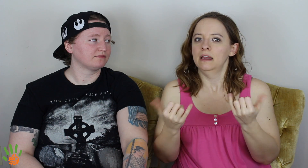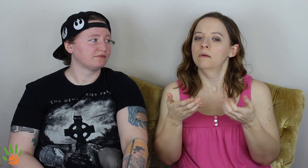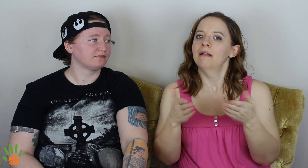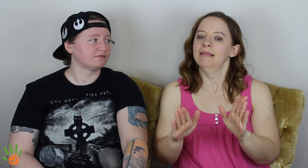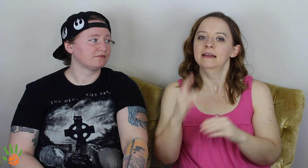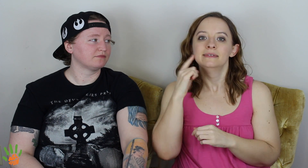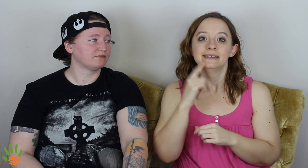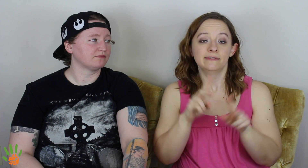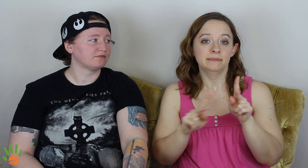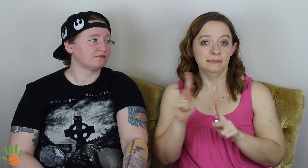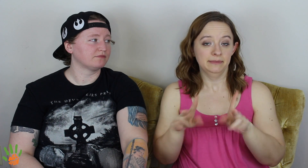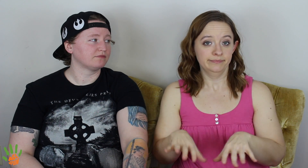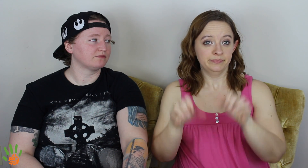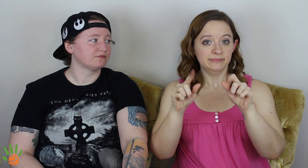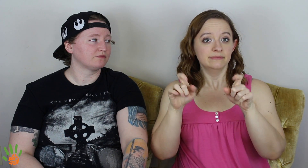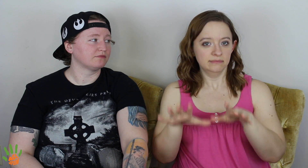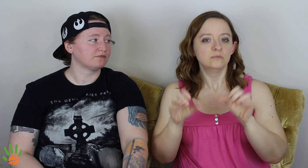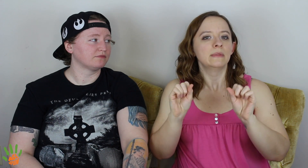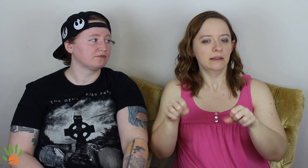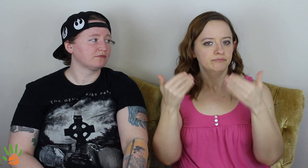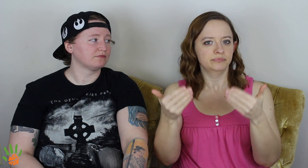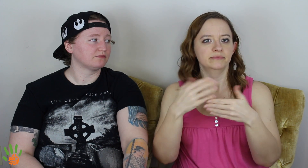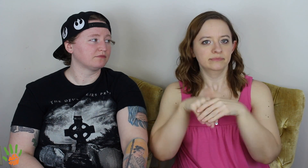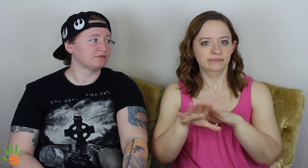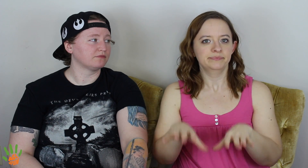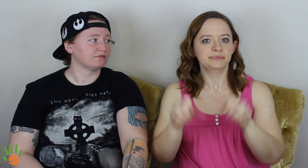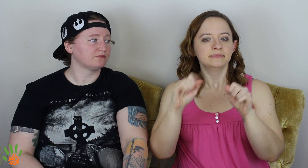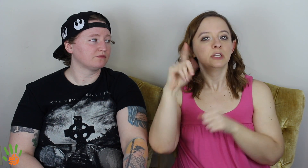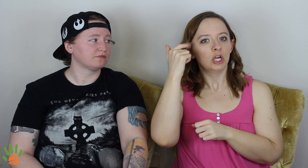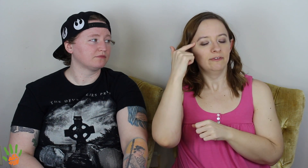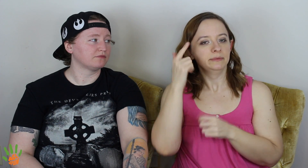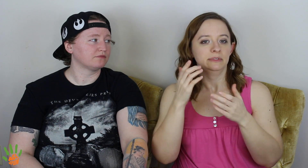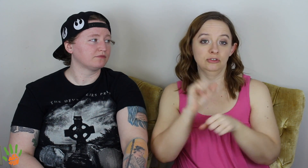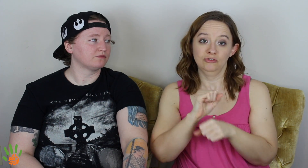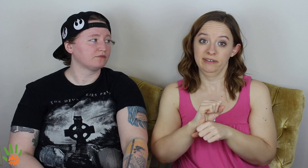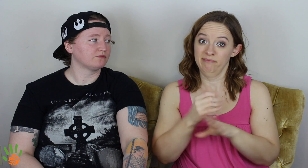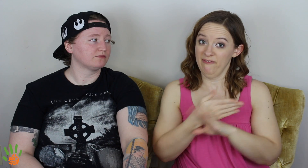to allow D/deaf people to take the exam and get governmental positions.